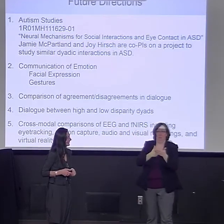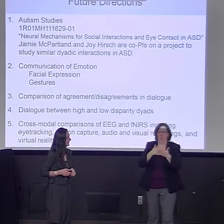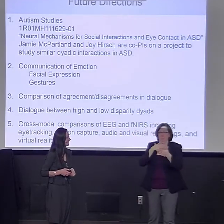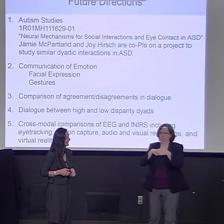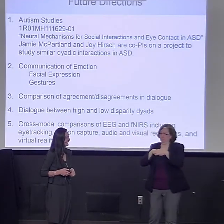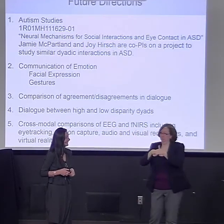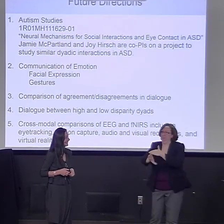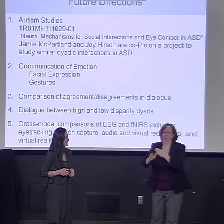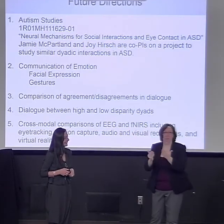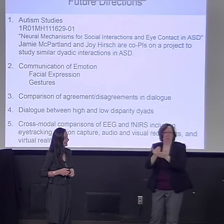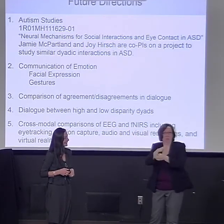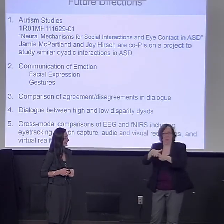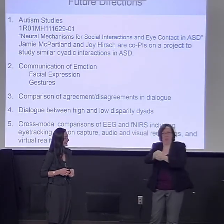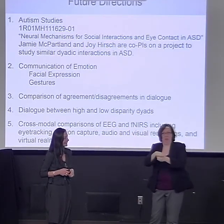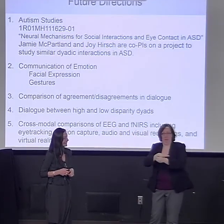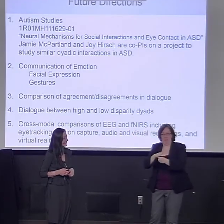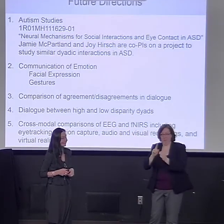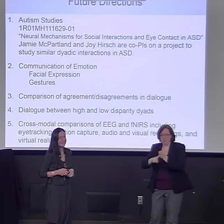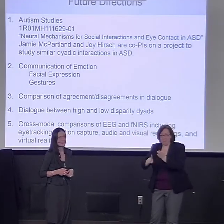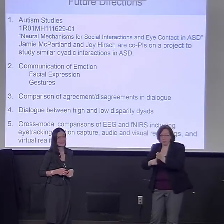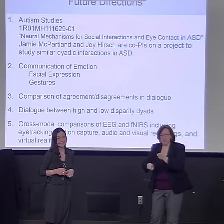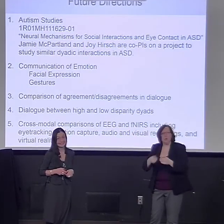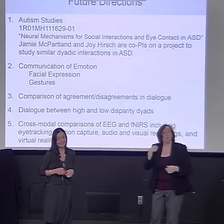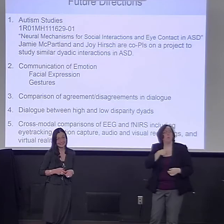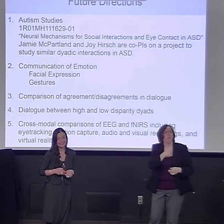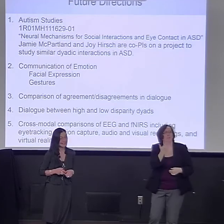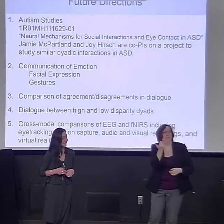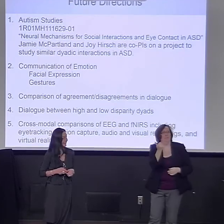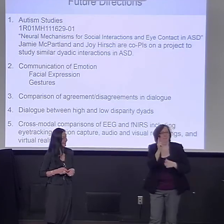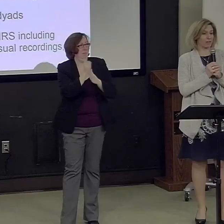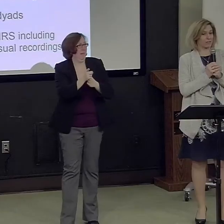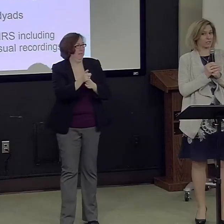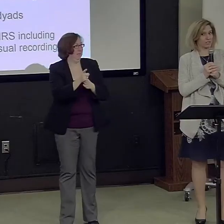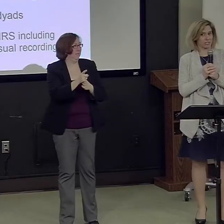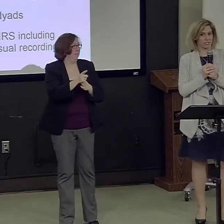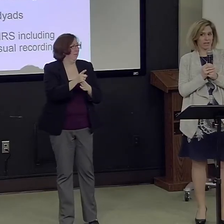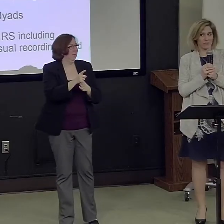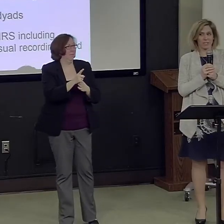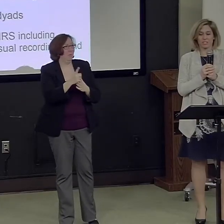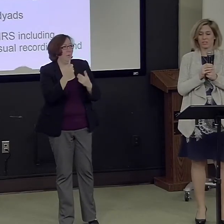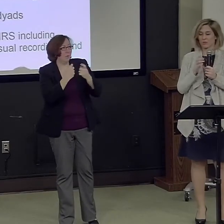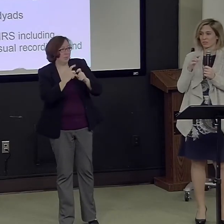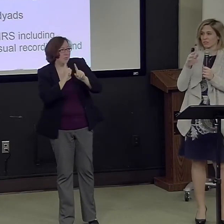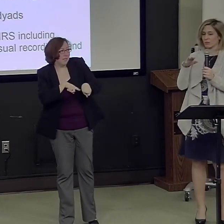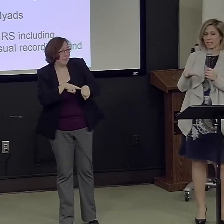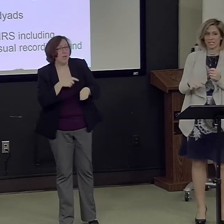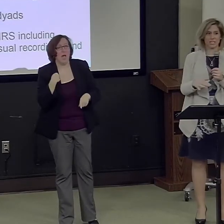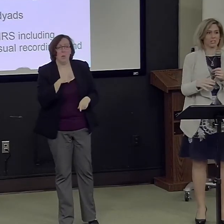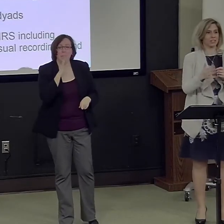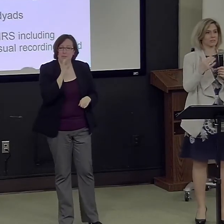So we have 15 minutes for questions. I will be very, very strict today so I will leave the mic here.